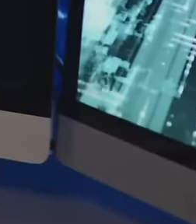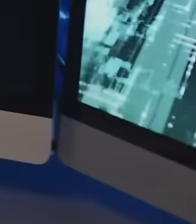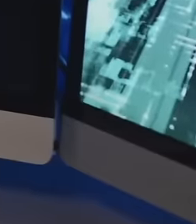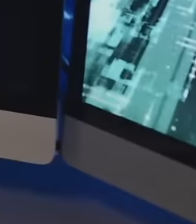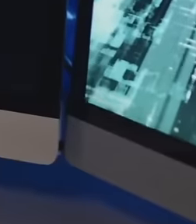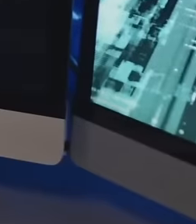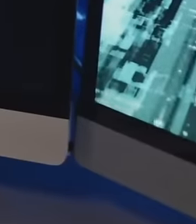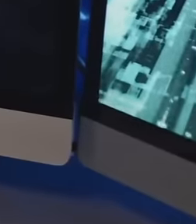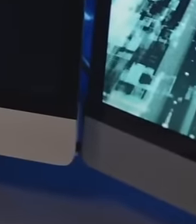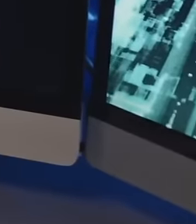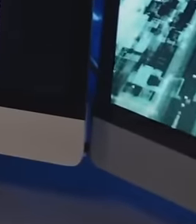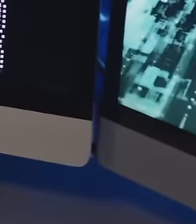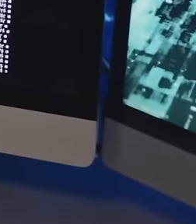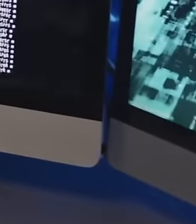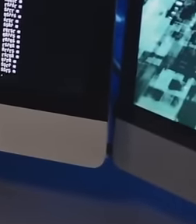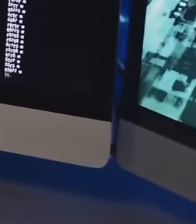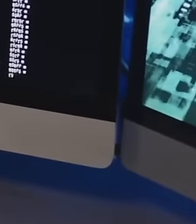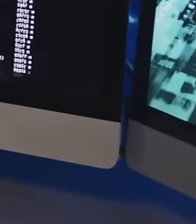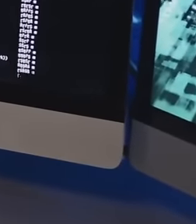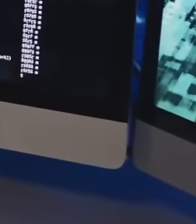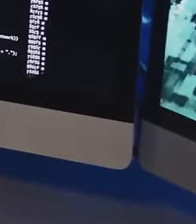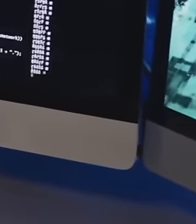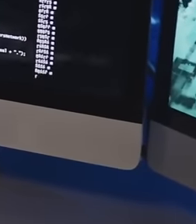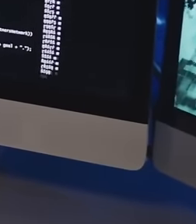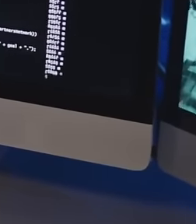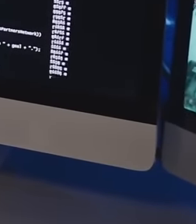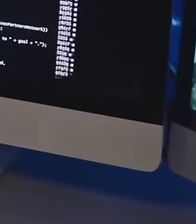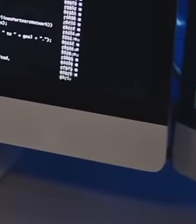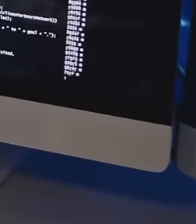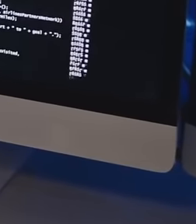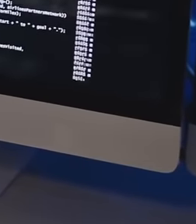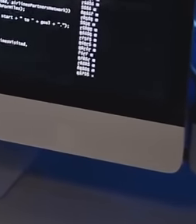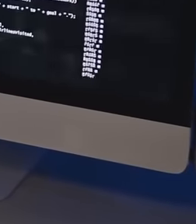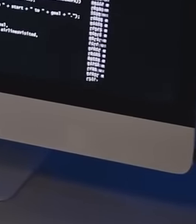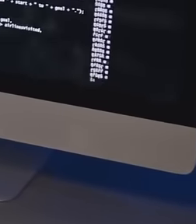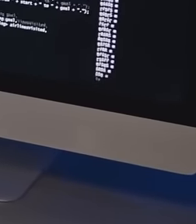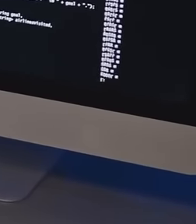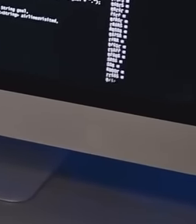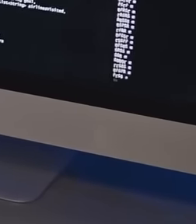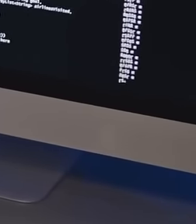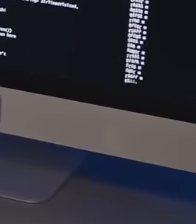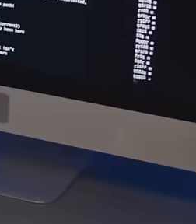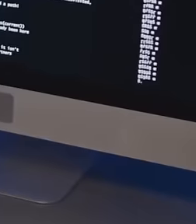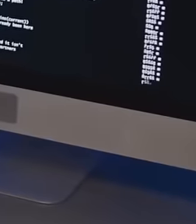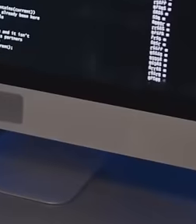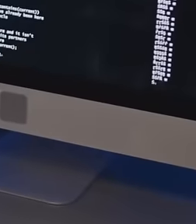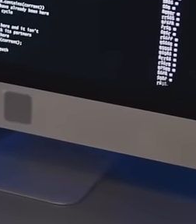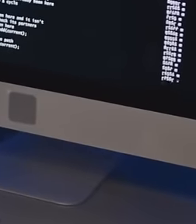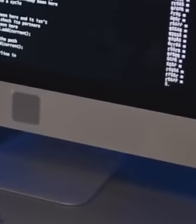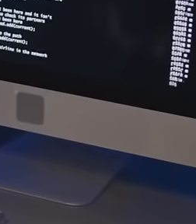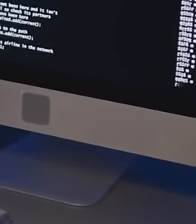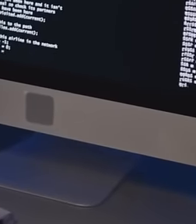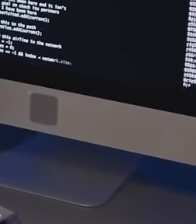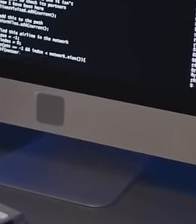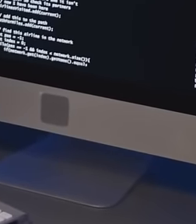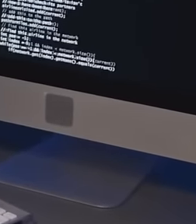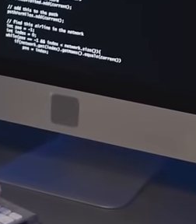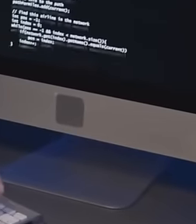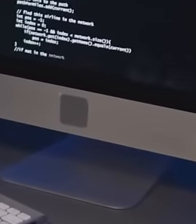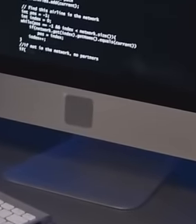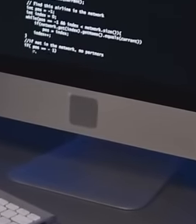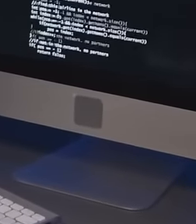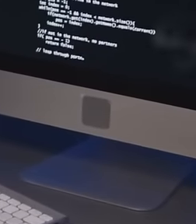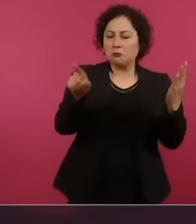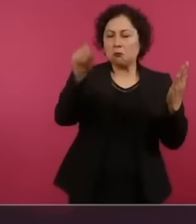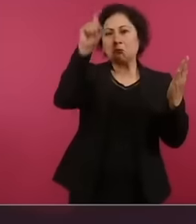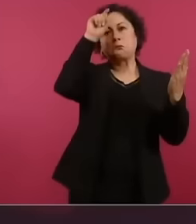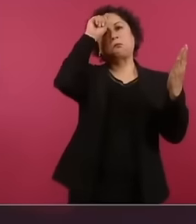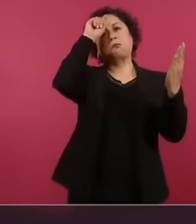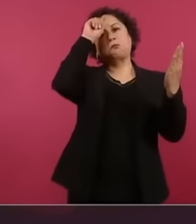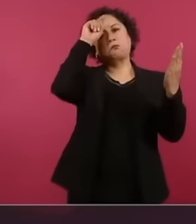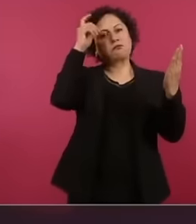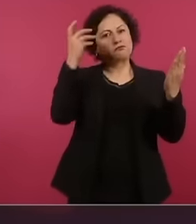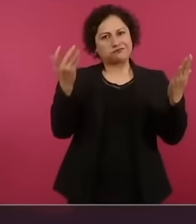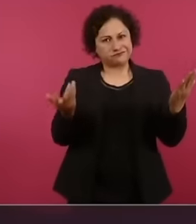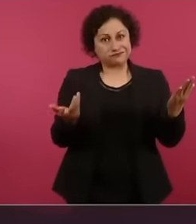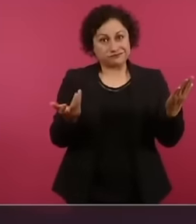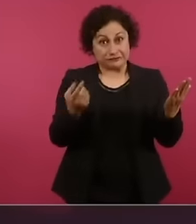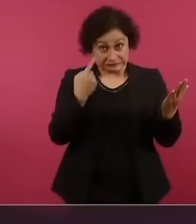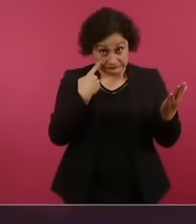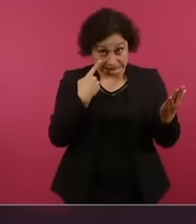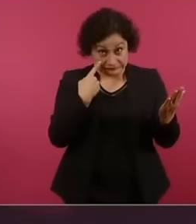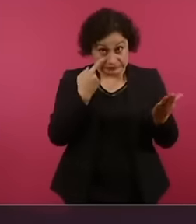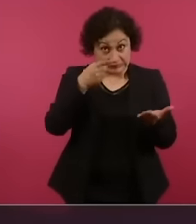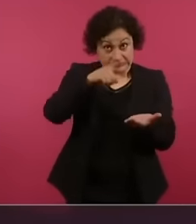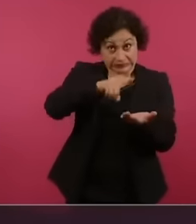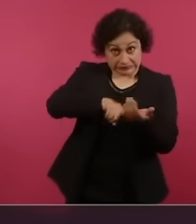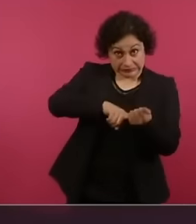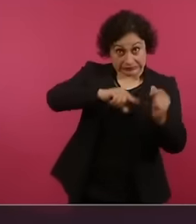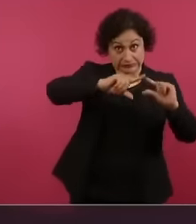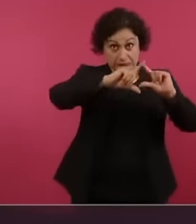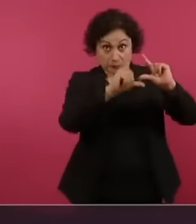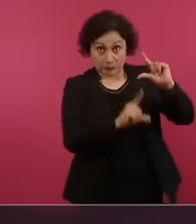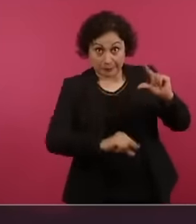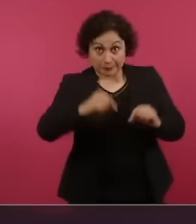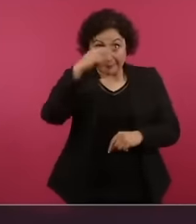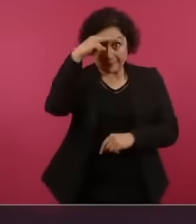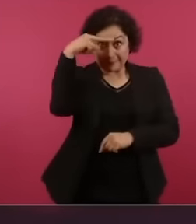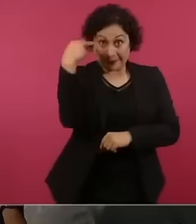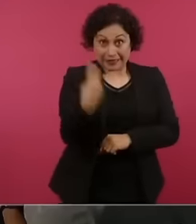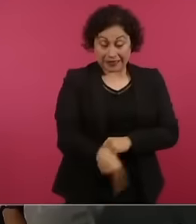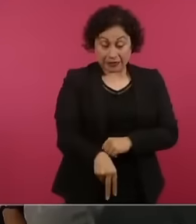artificial apocryphal false 70 by Mexicans